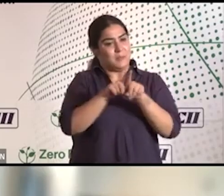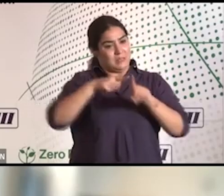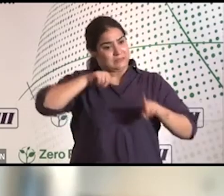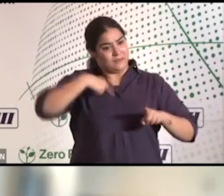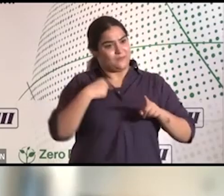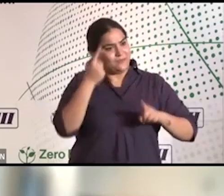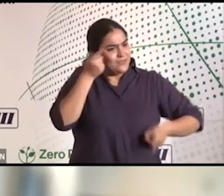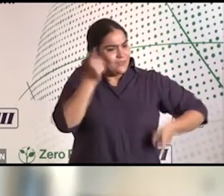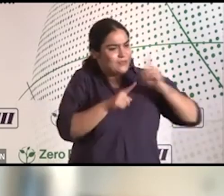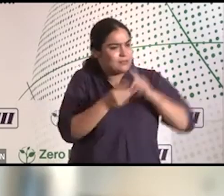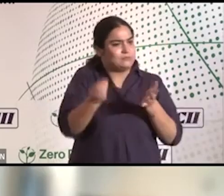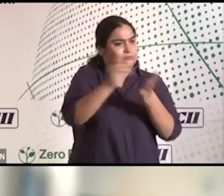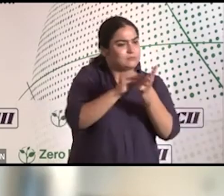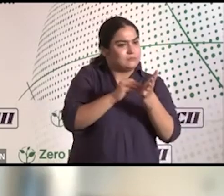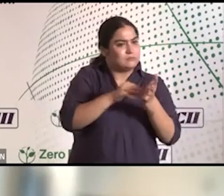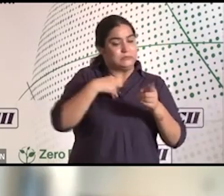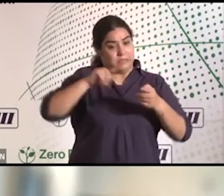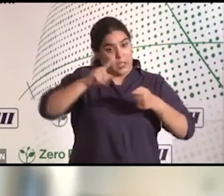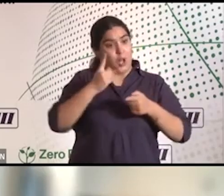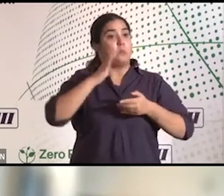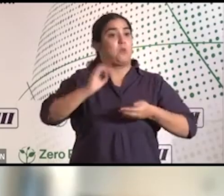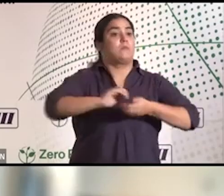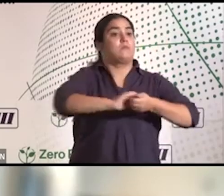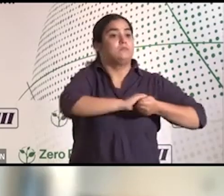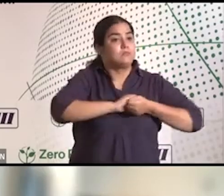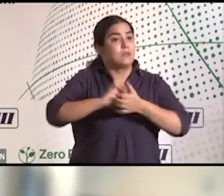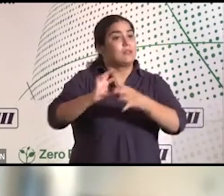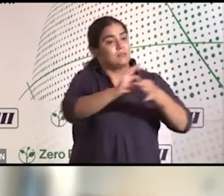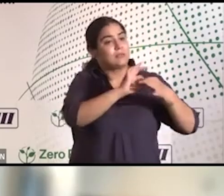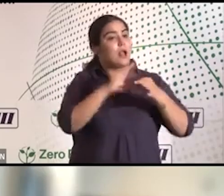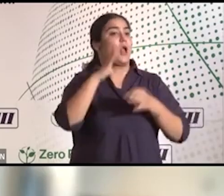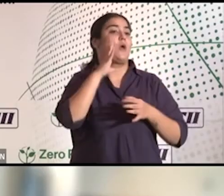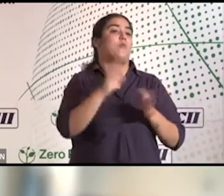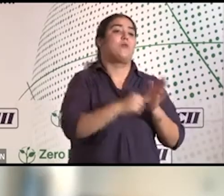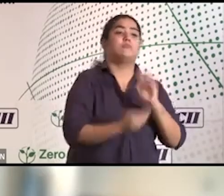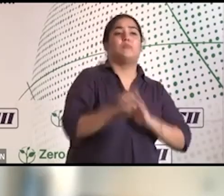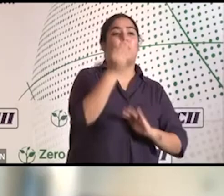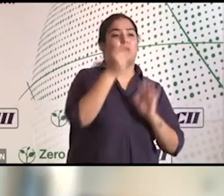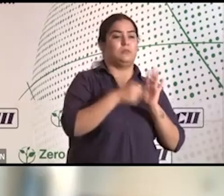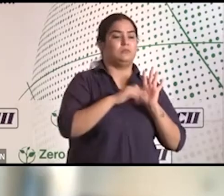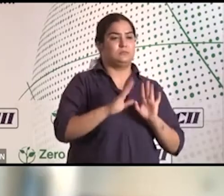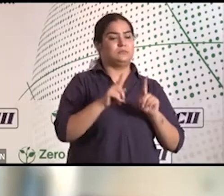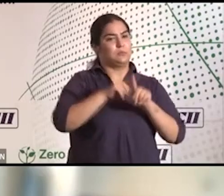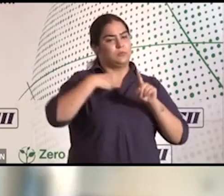and we have to bring in that partnership and collaboration. We have been talking about it since morning,